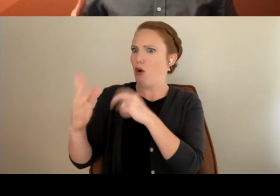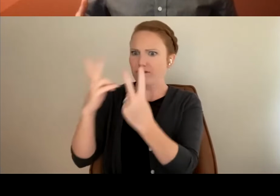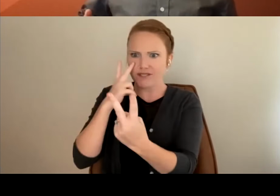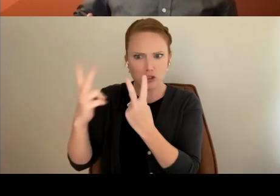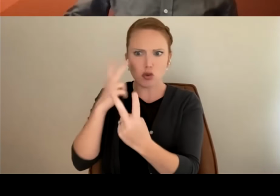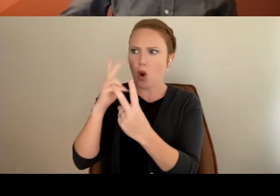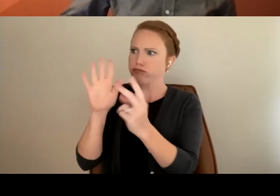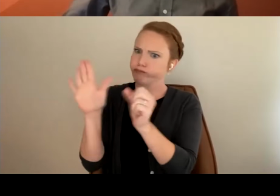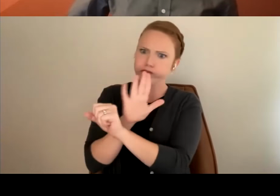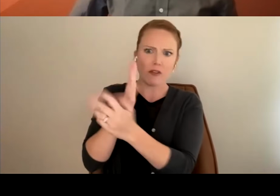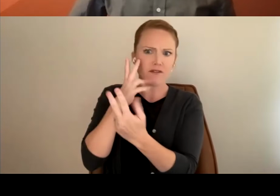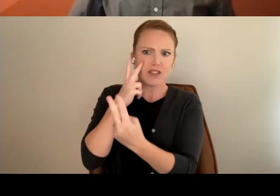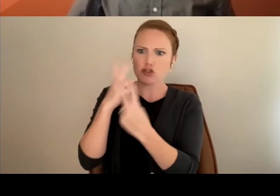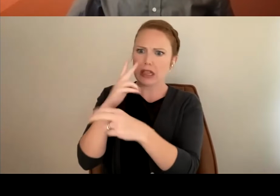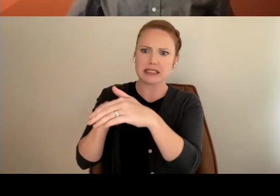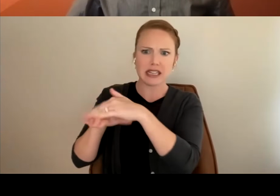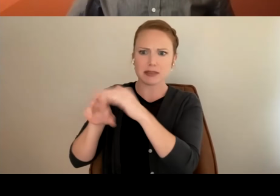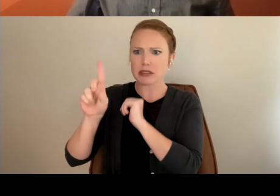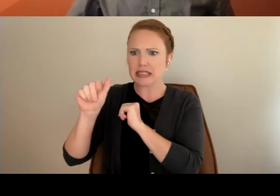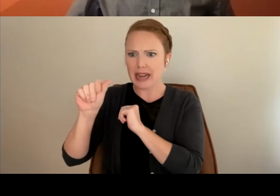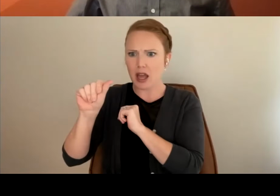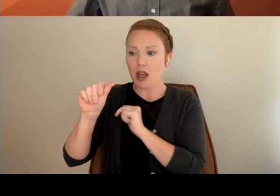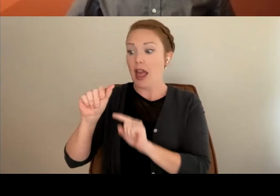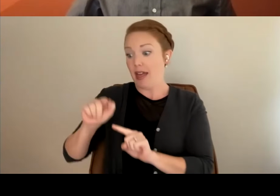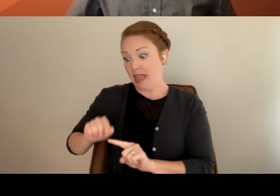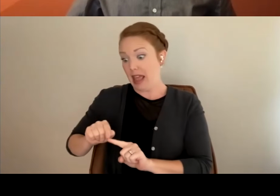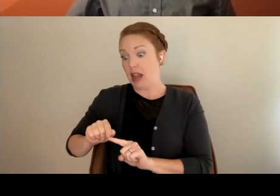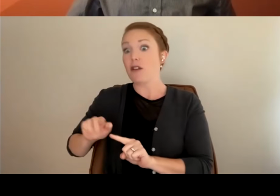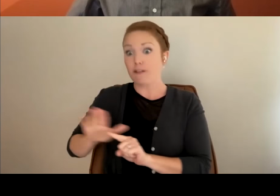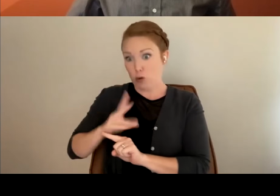insights. And then what are the layers of facilitation that we have to think about along